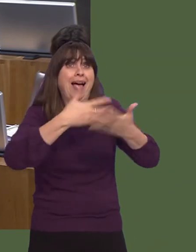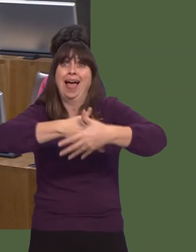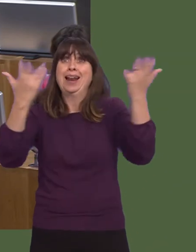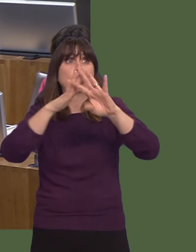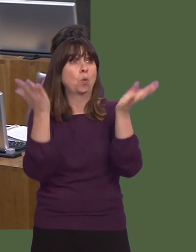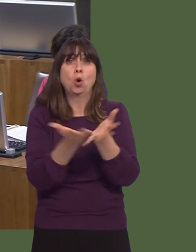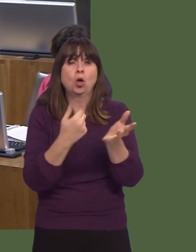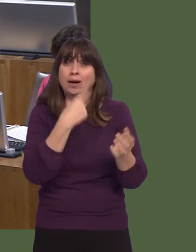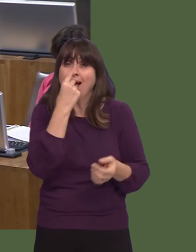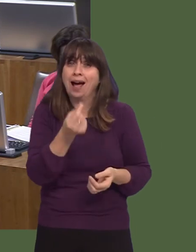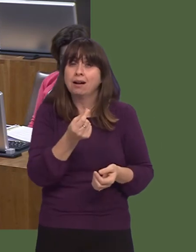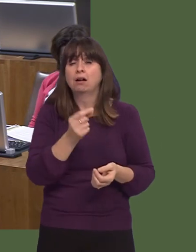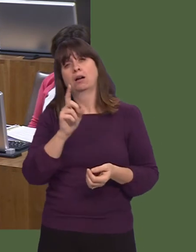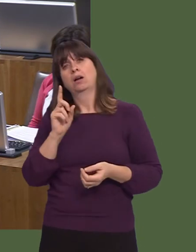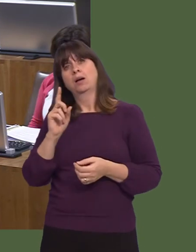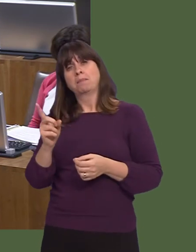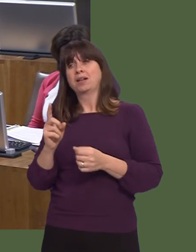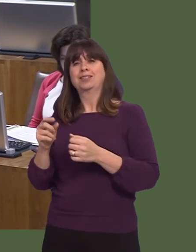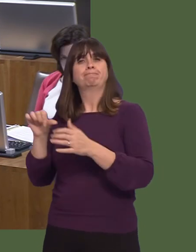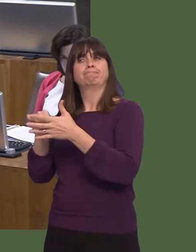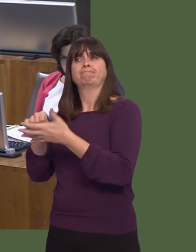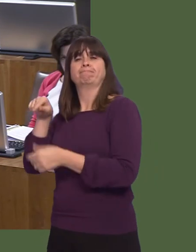of our export market is the European single market. That can't be replaced overnight.